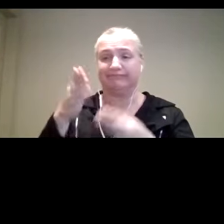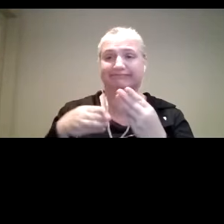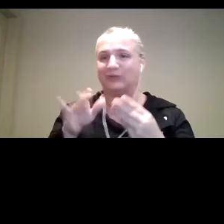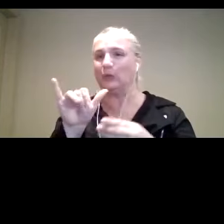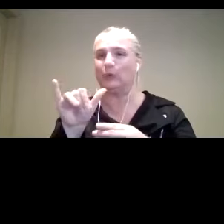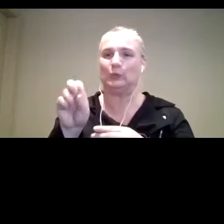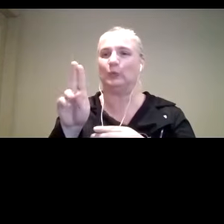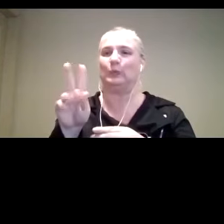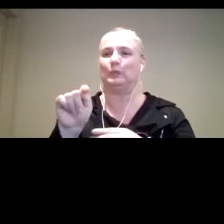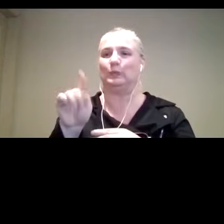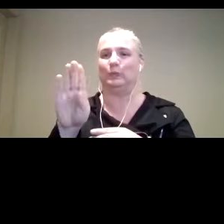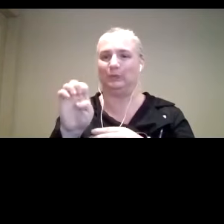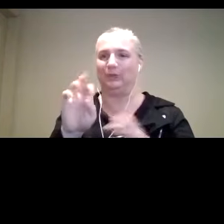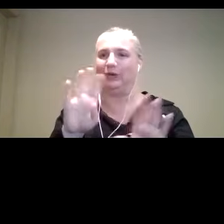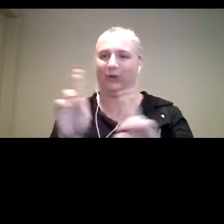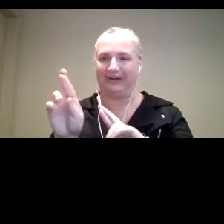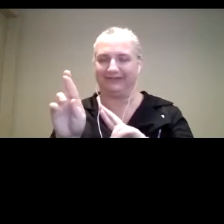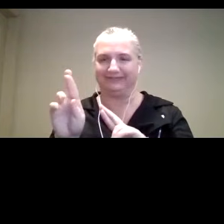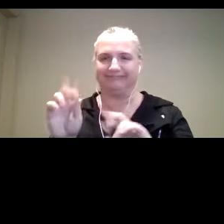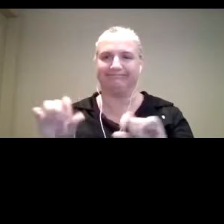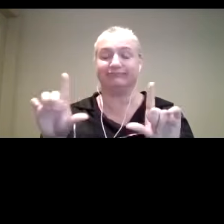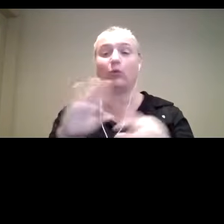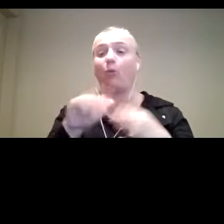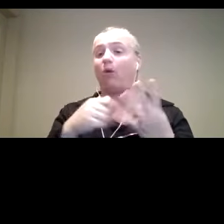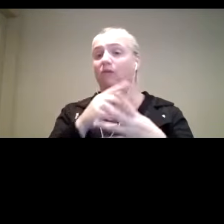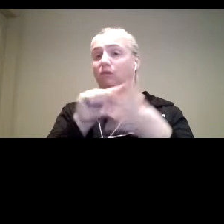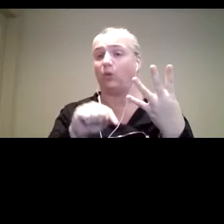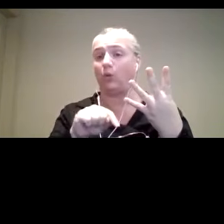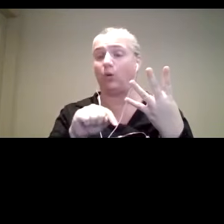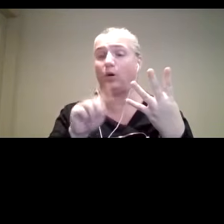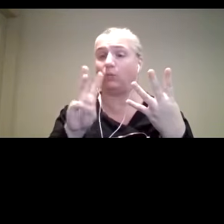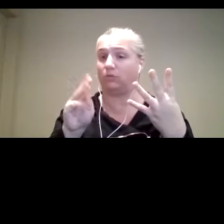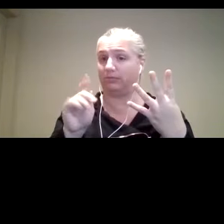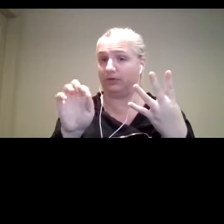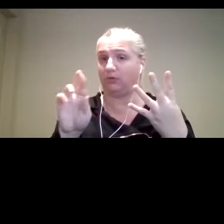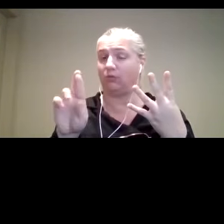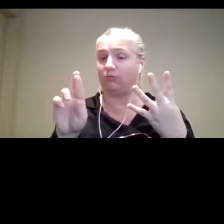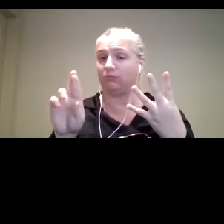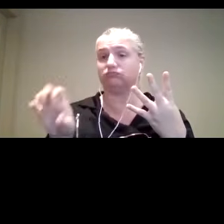So, all four webinars actually will get posted along with the other ones that we already have there